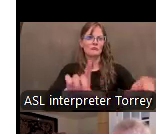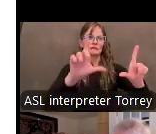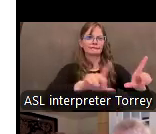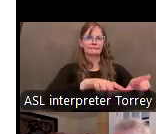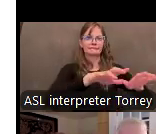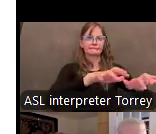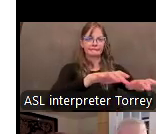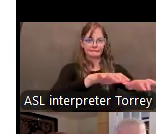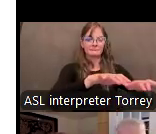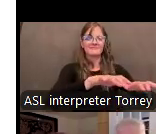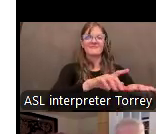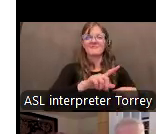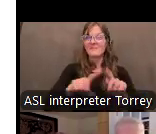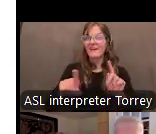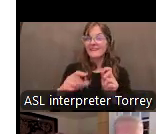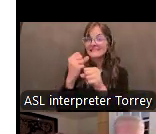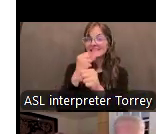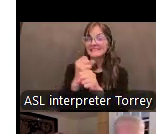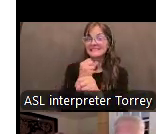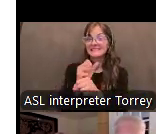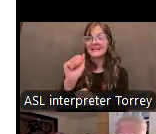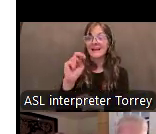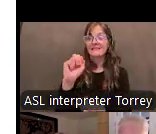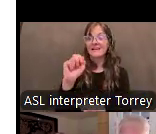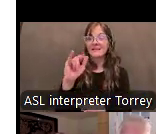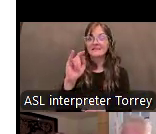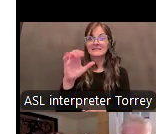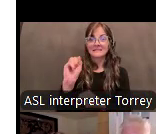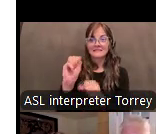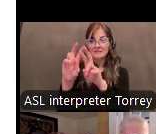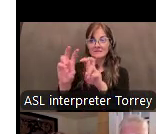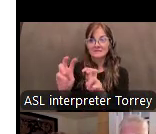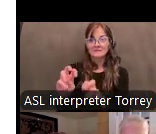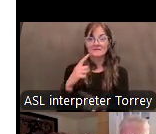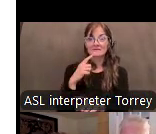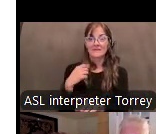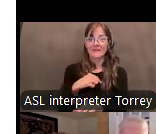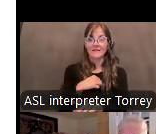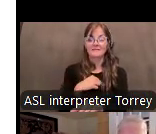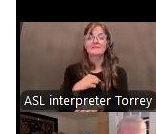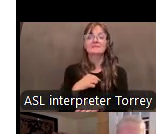Sometimes, yeah. A very, very high percentage of people who are engaging with WisCaregiverCDCP.com are doing it